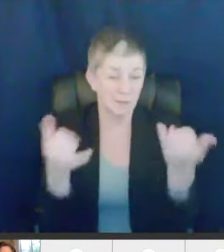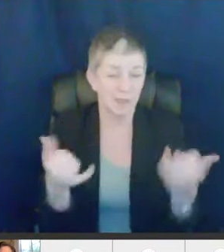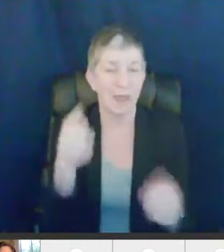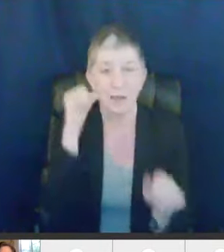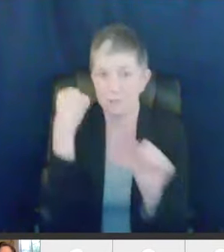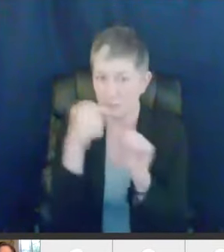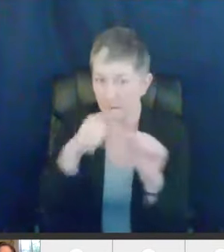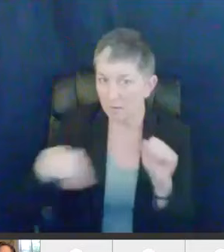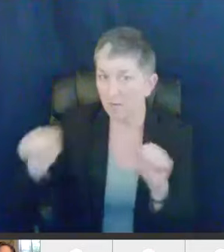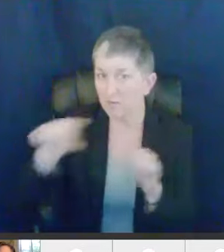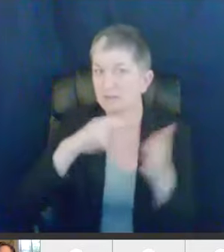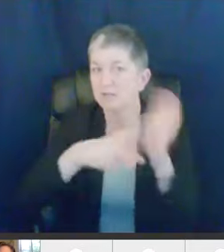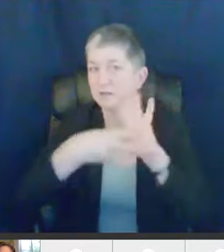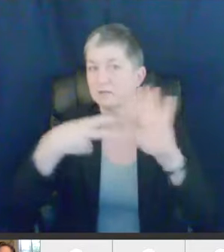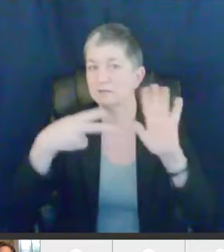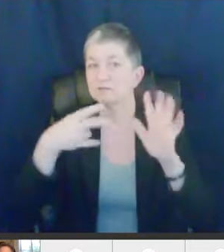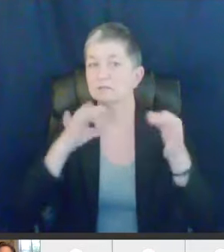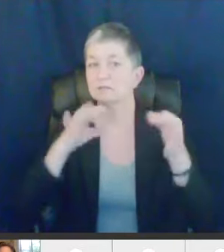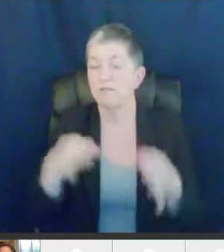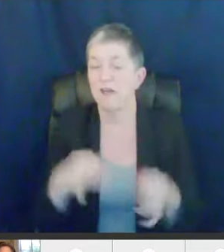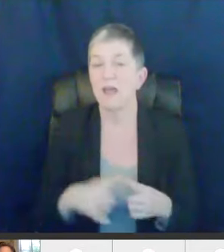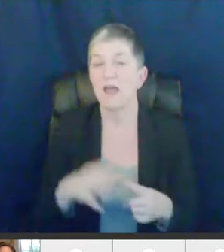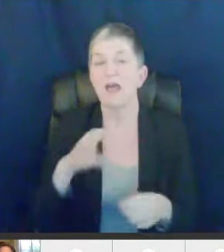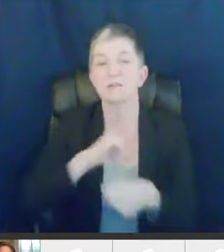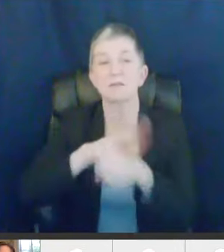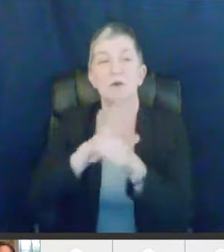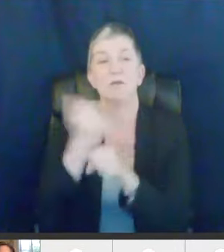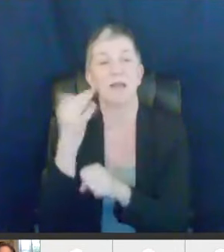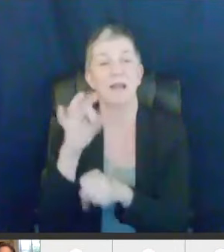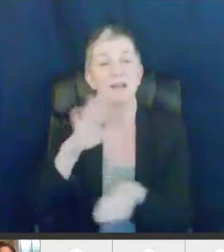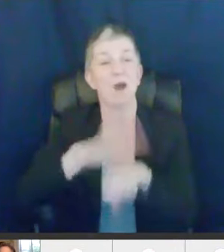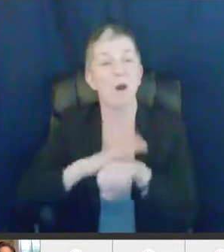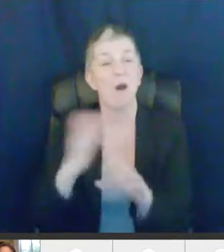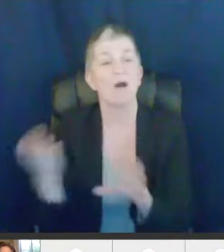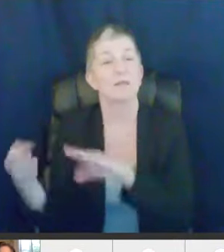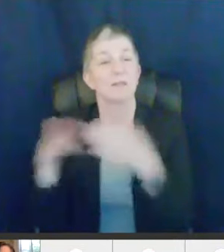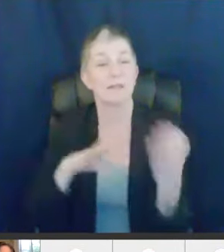defined as covid19 listed on the death certificate as a cause of death but not